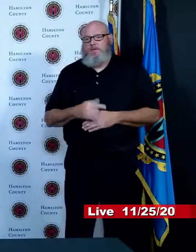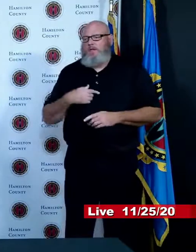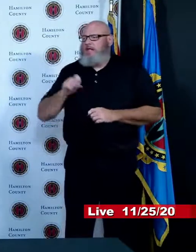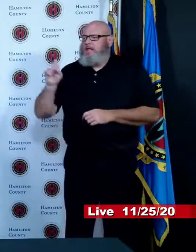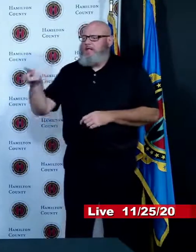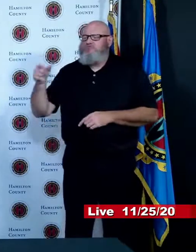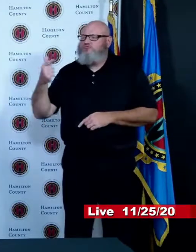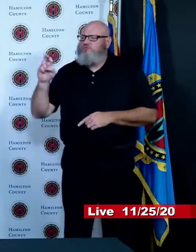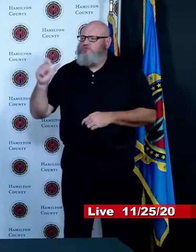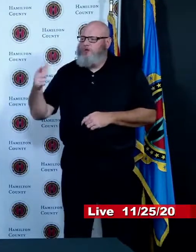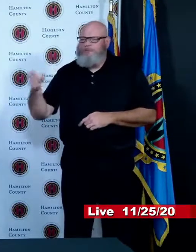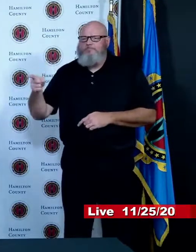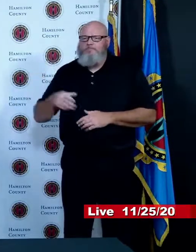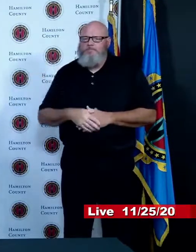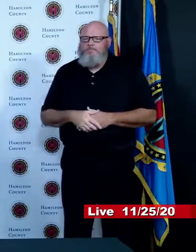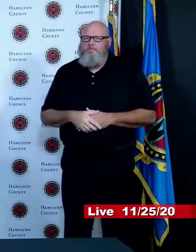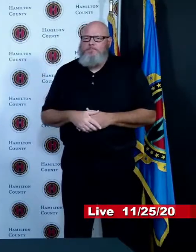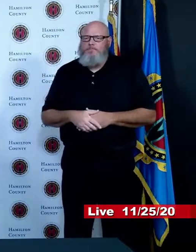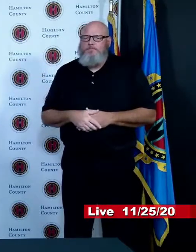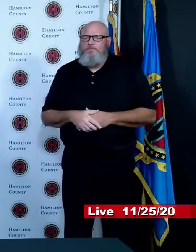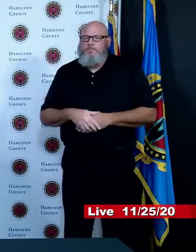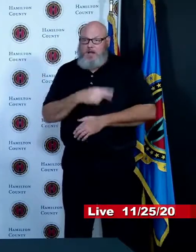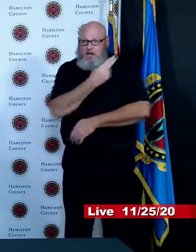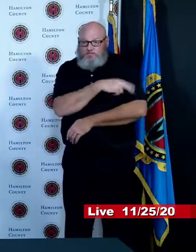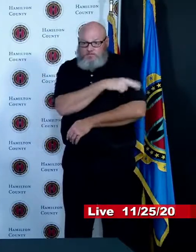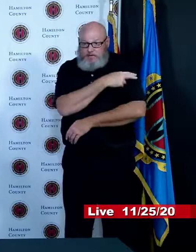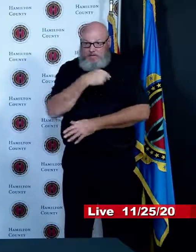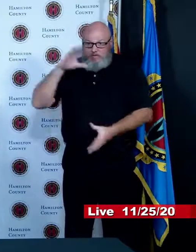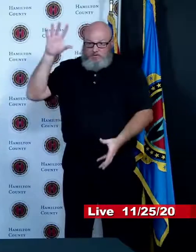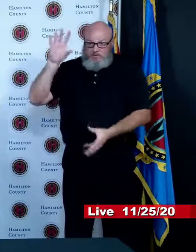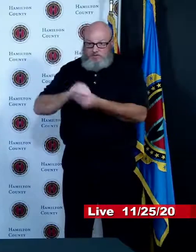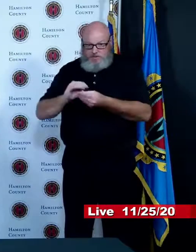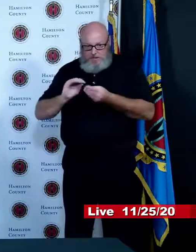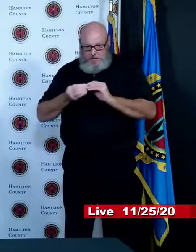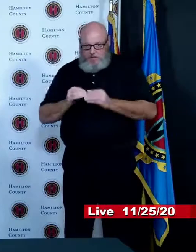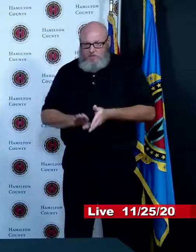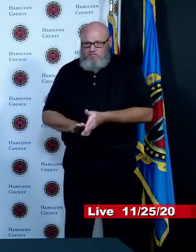hospitalizations going up in the region six hospitals there's also been worry about hospitals